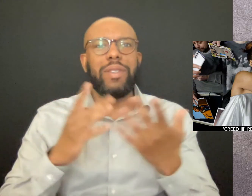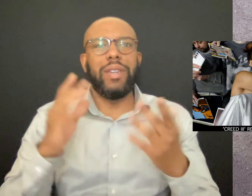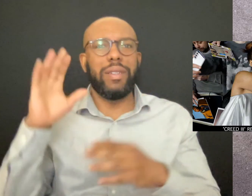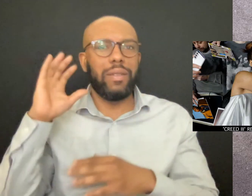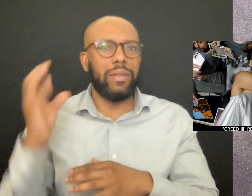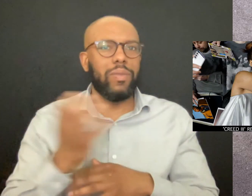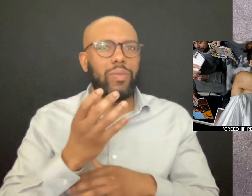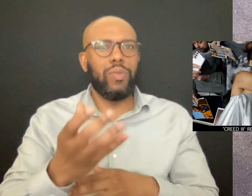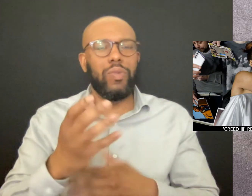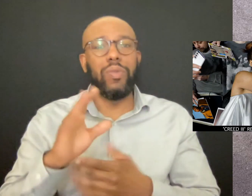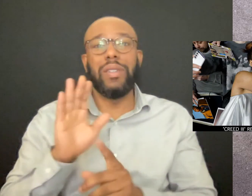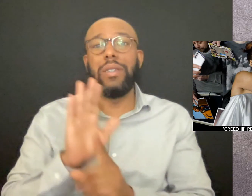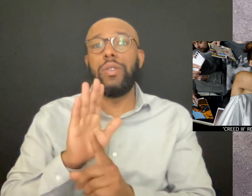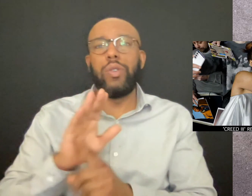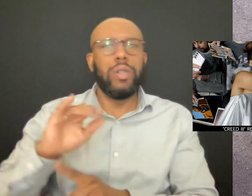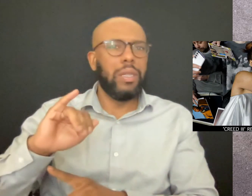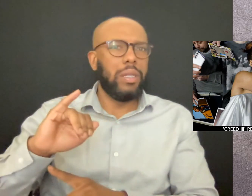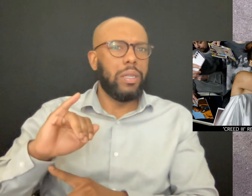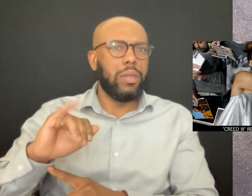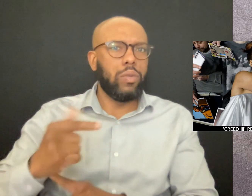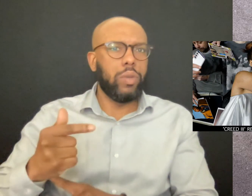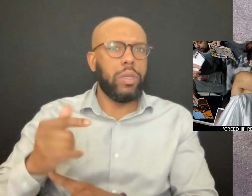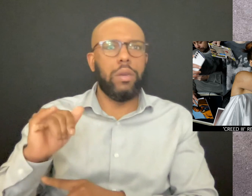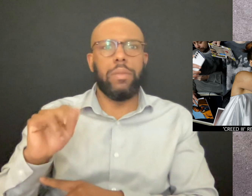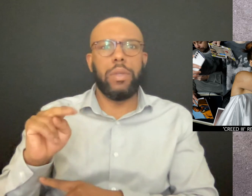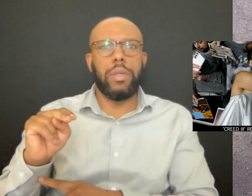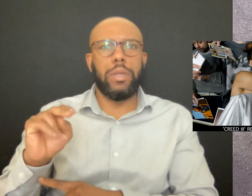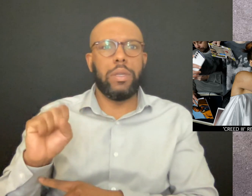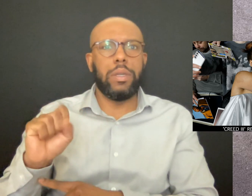be sure to check out Sign1News's Instagram page today